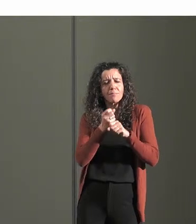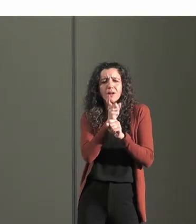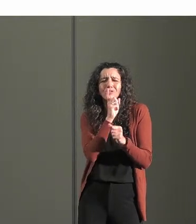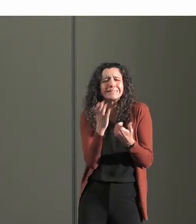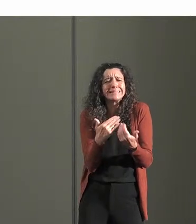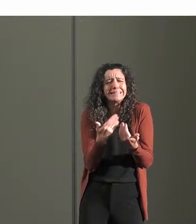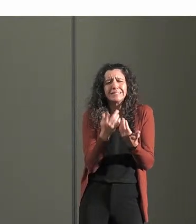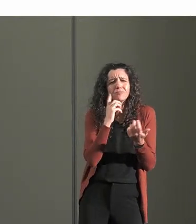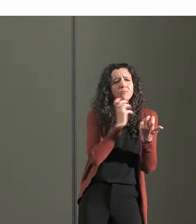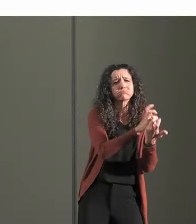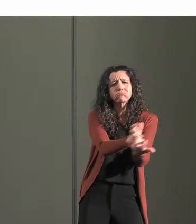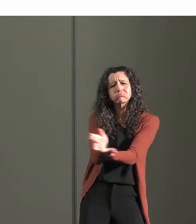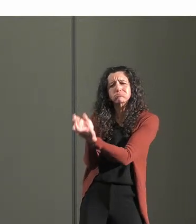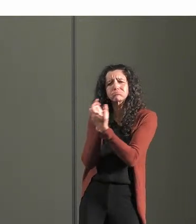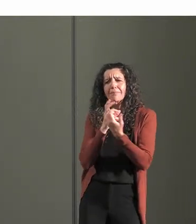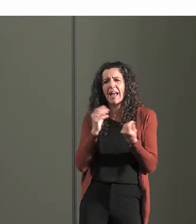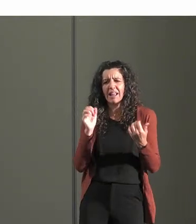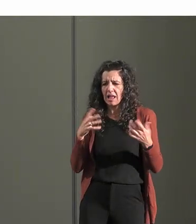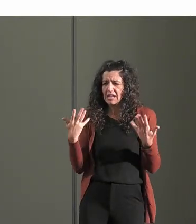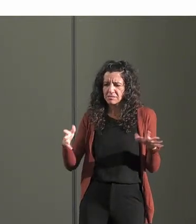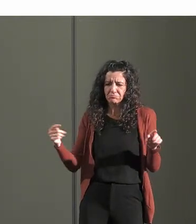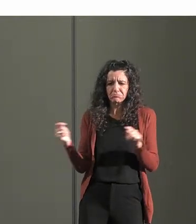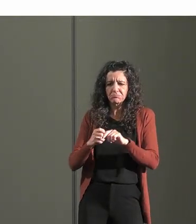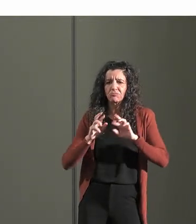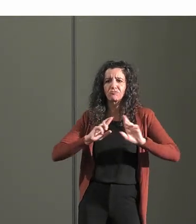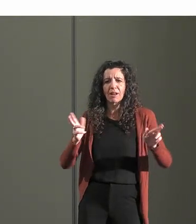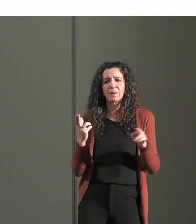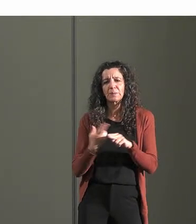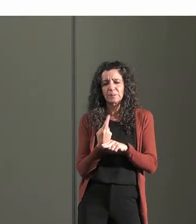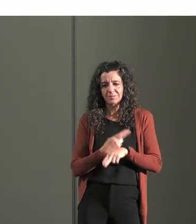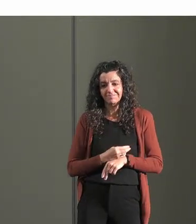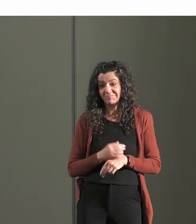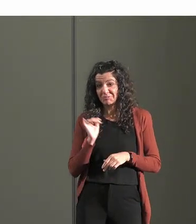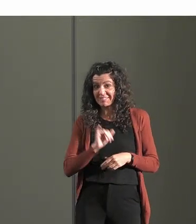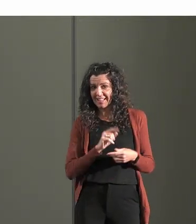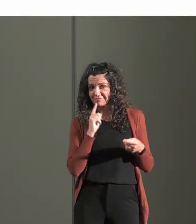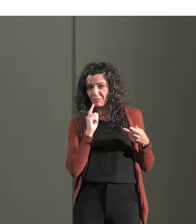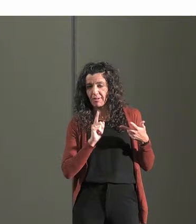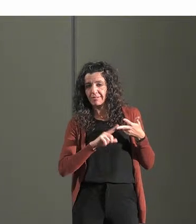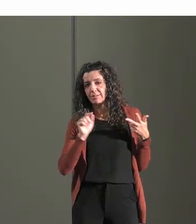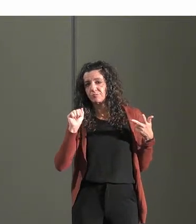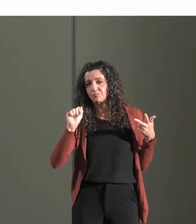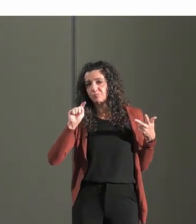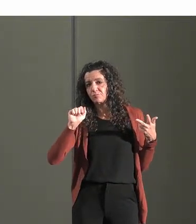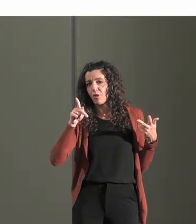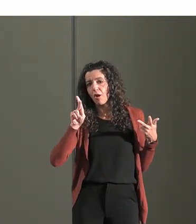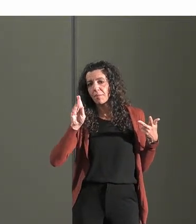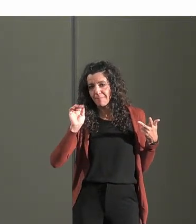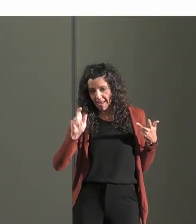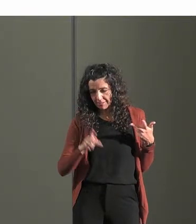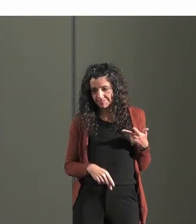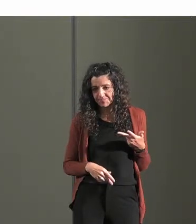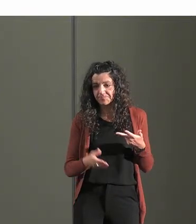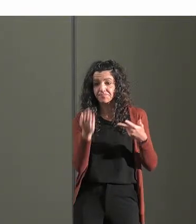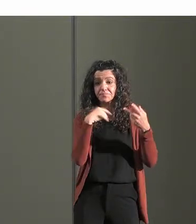input and modalities it is easy to use plug and play.